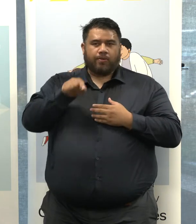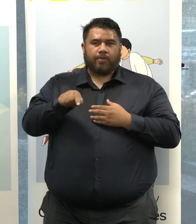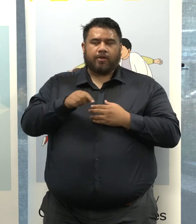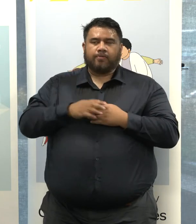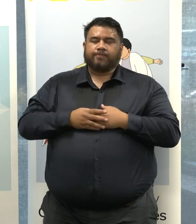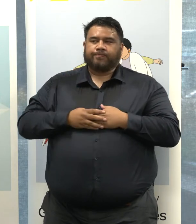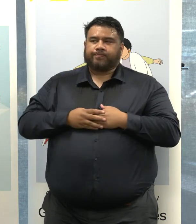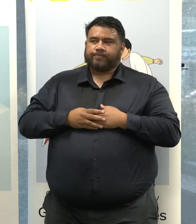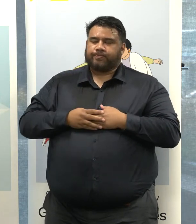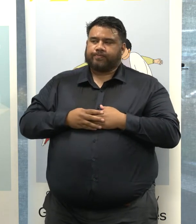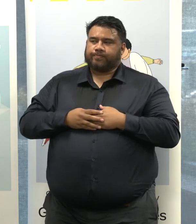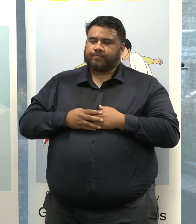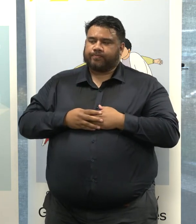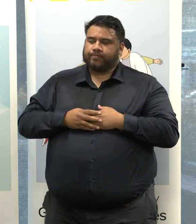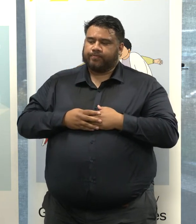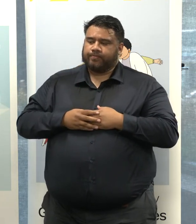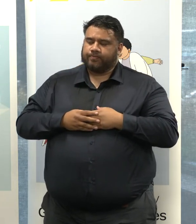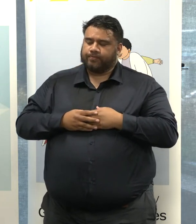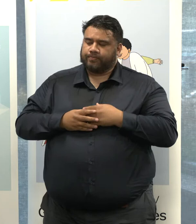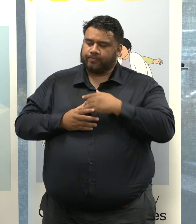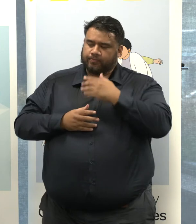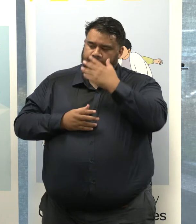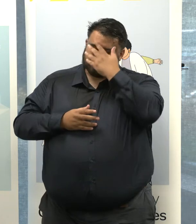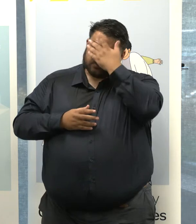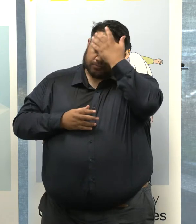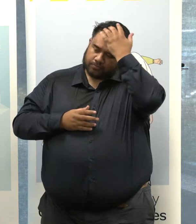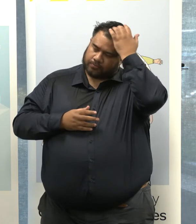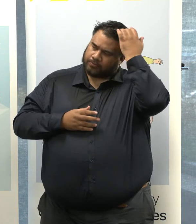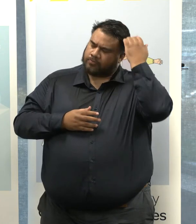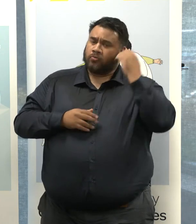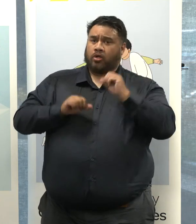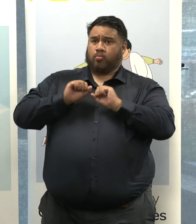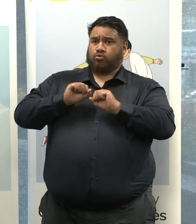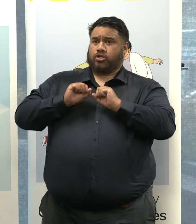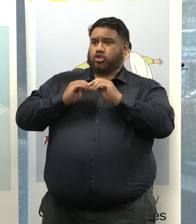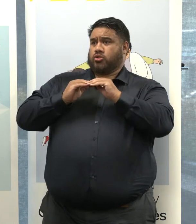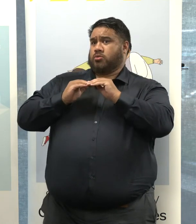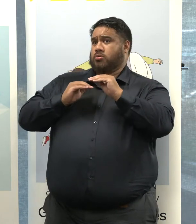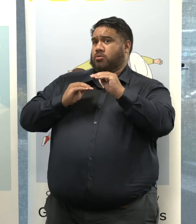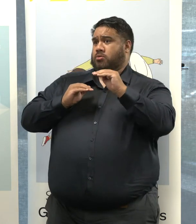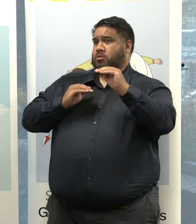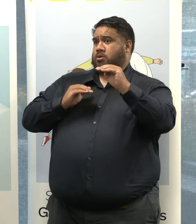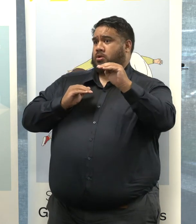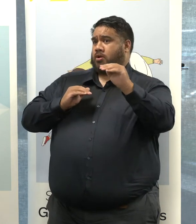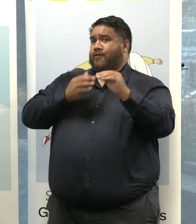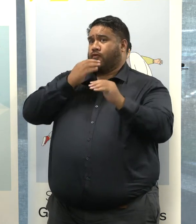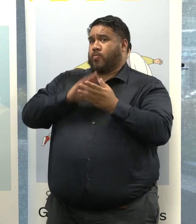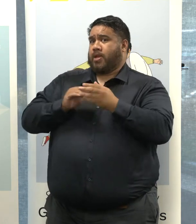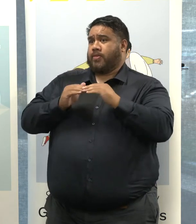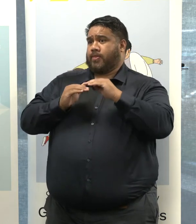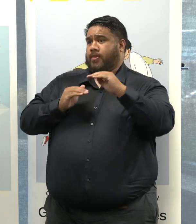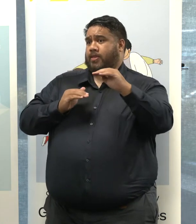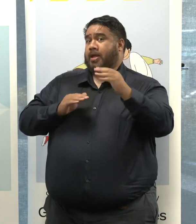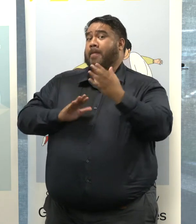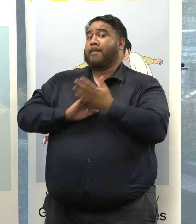effectiveness of the boosters - primary course, the effectiveness wanes in terms of protecting people from getting